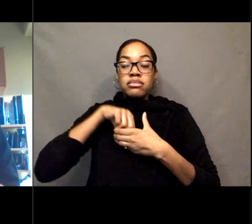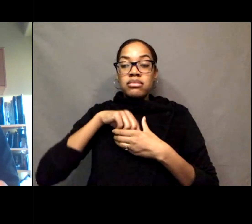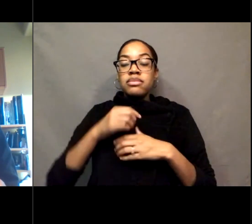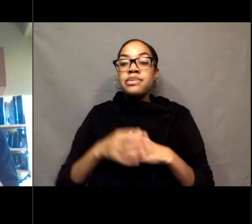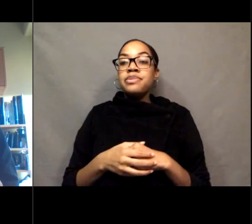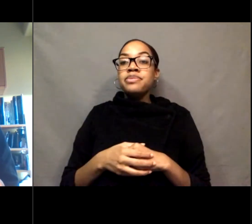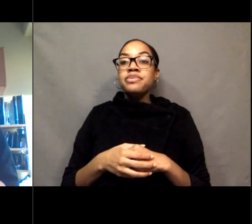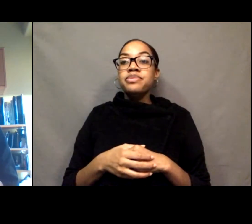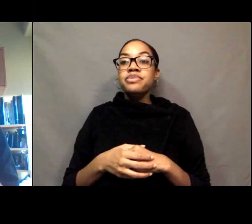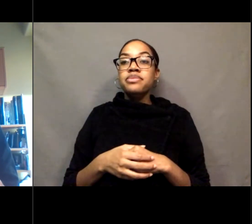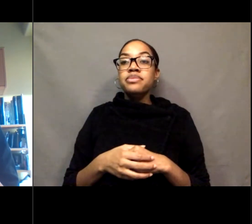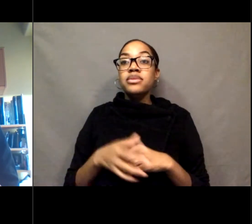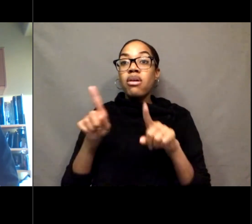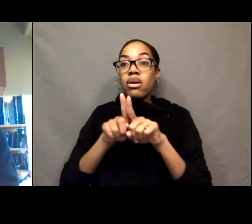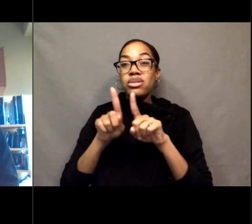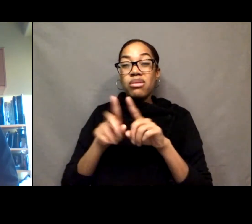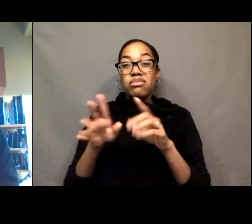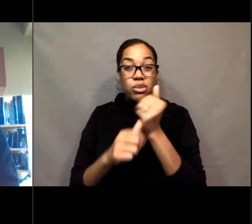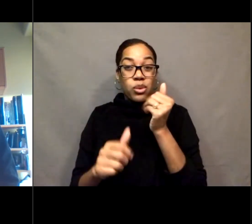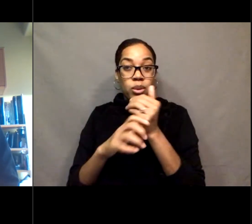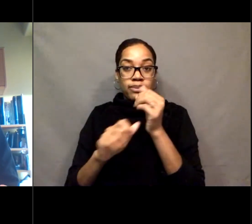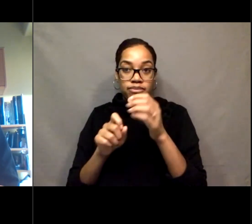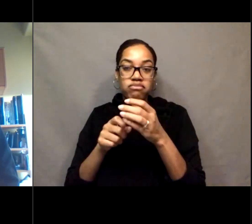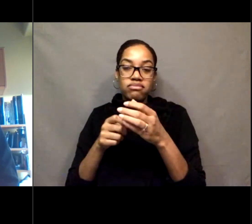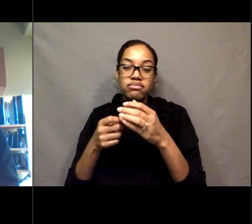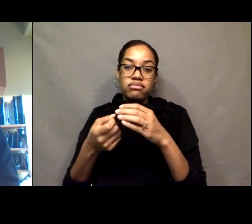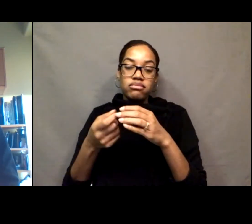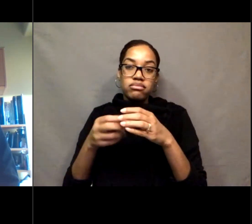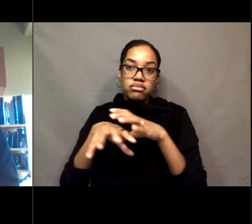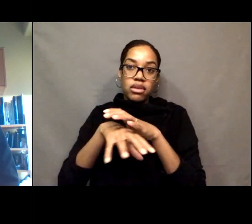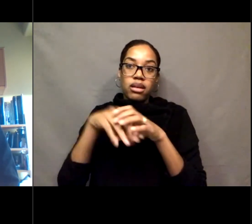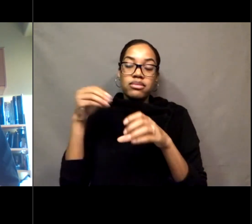and they release their eggs through the holes when they reproduce.